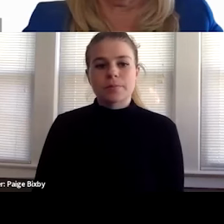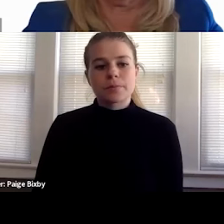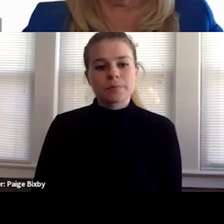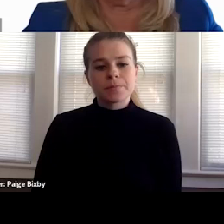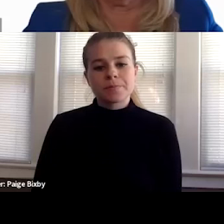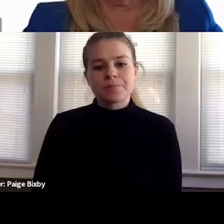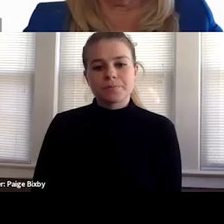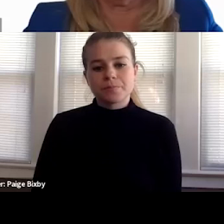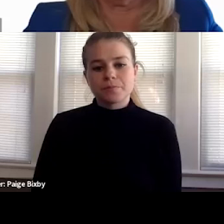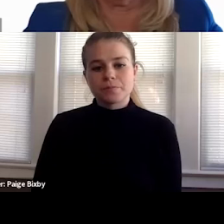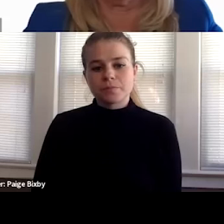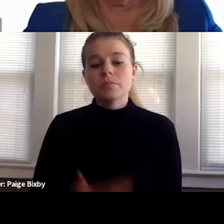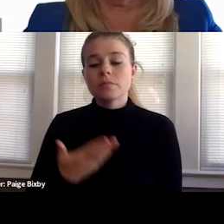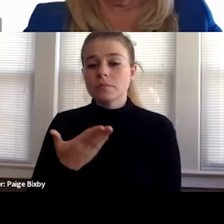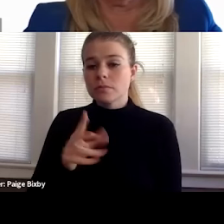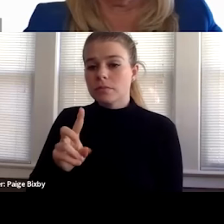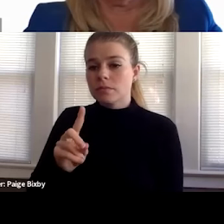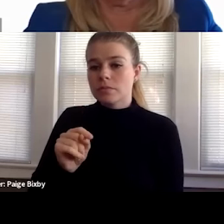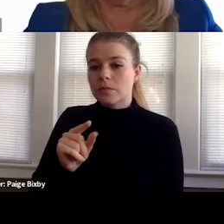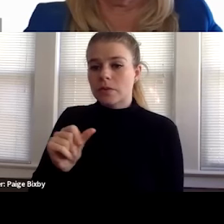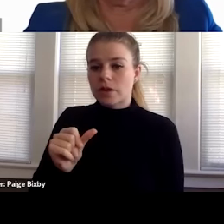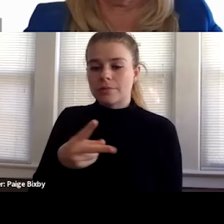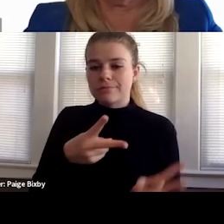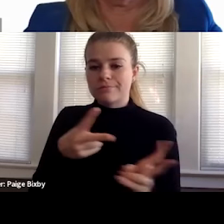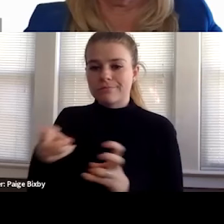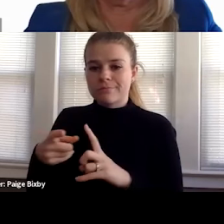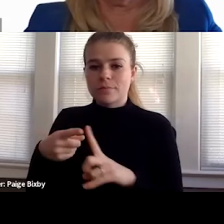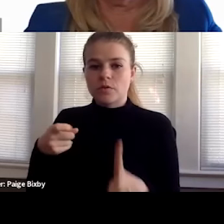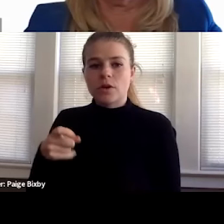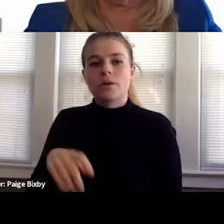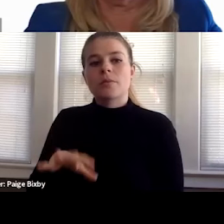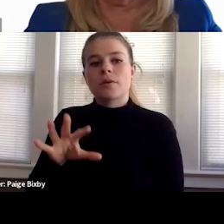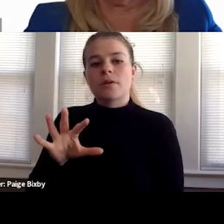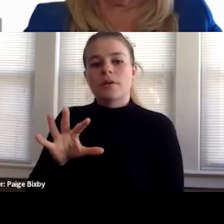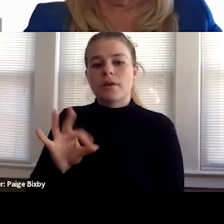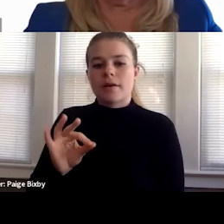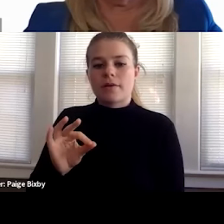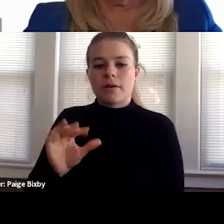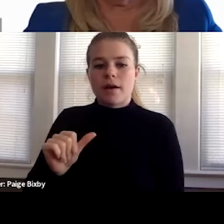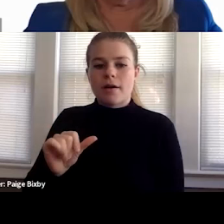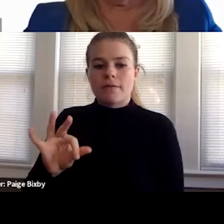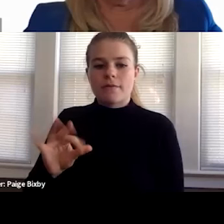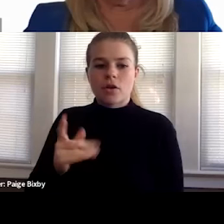So this data is pulled from AFCARS, which is a data system that all child welfare,